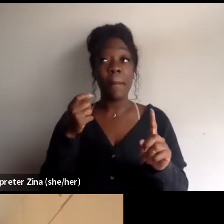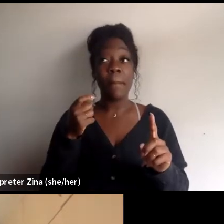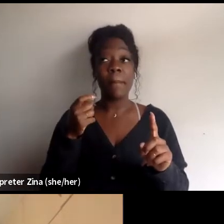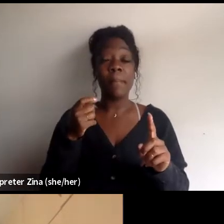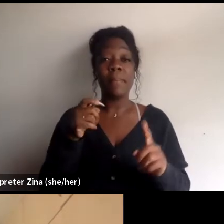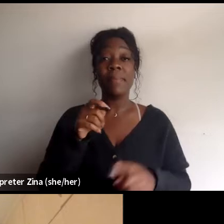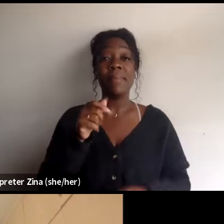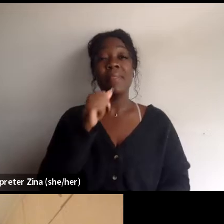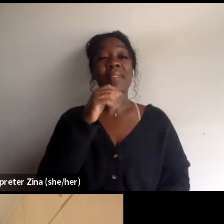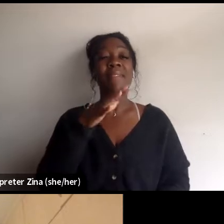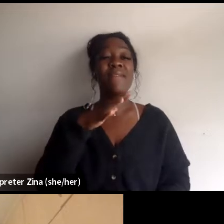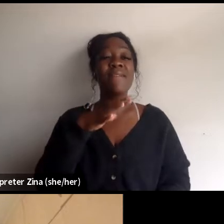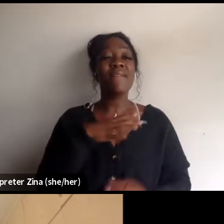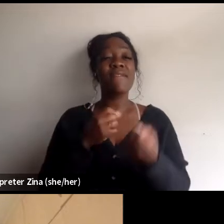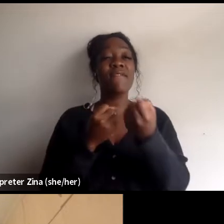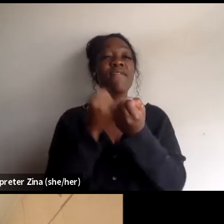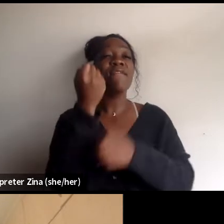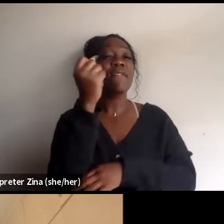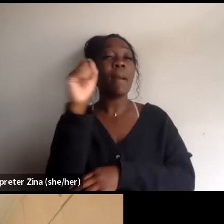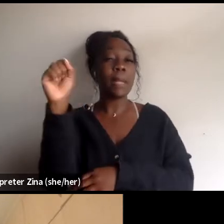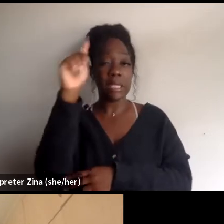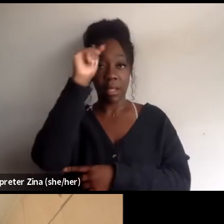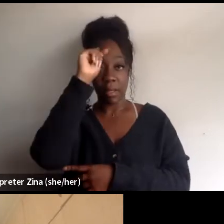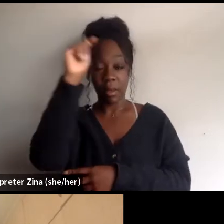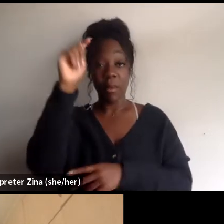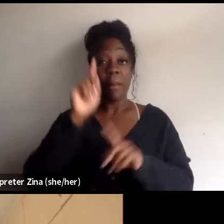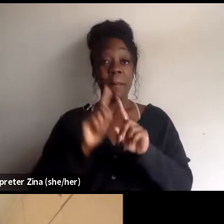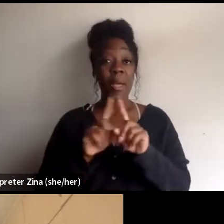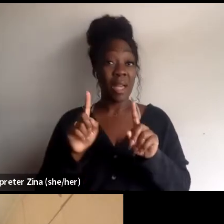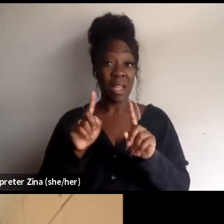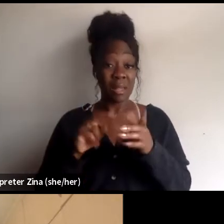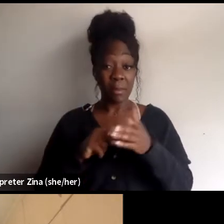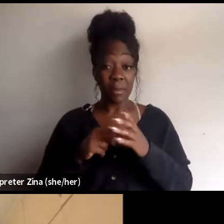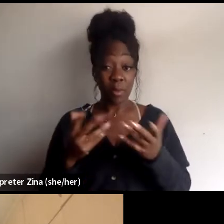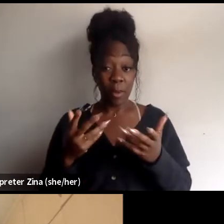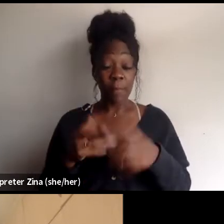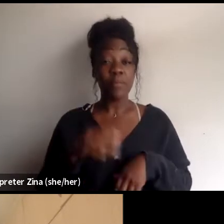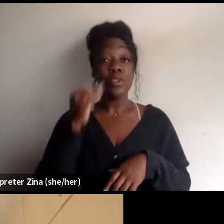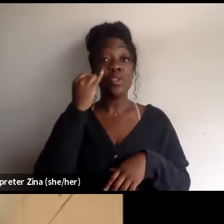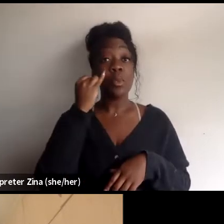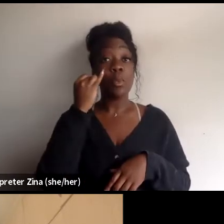And standpoint theory basically says, the further you are from the center of the action